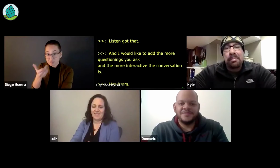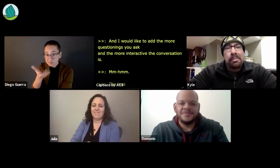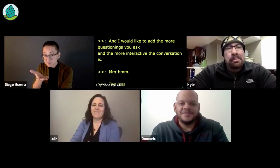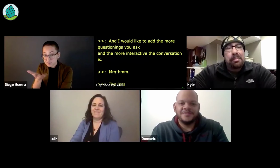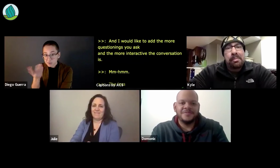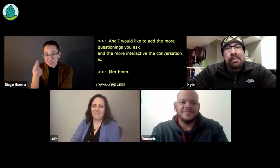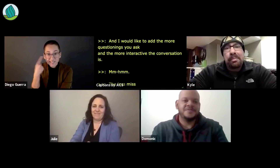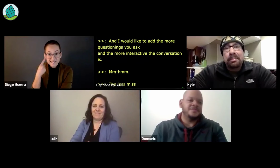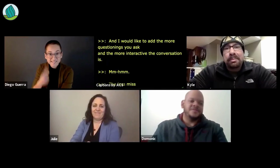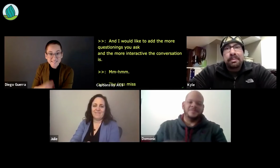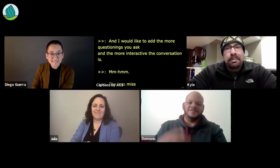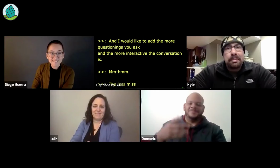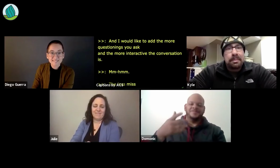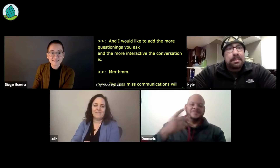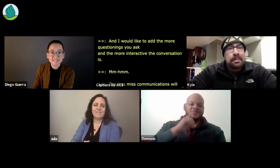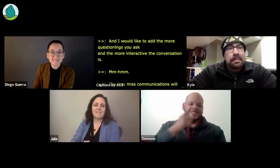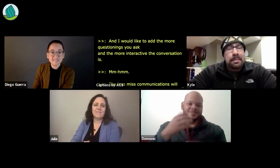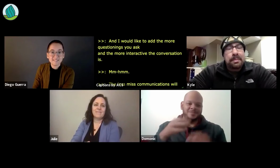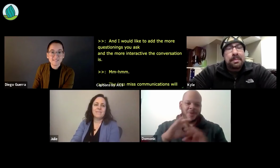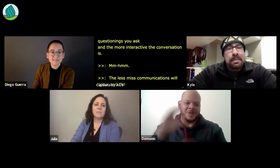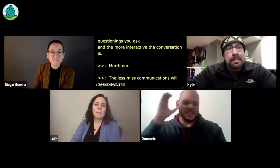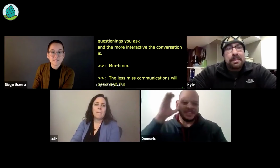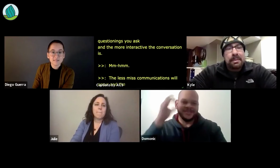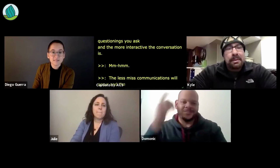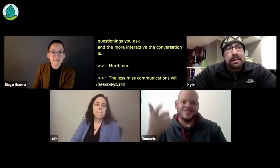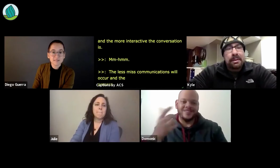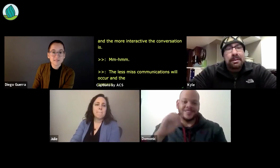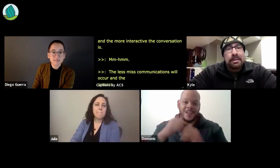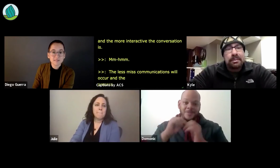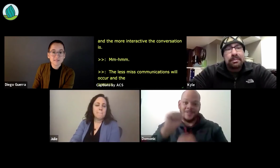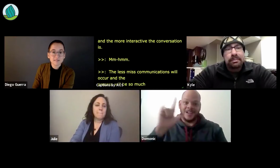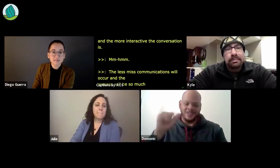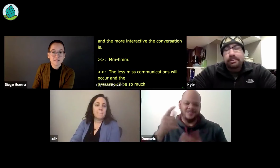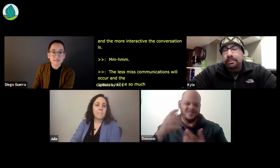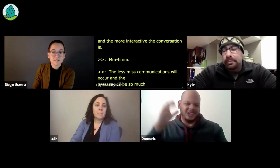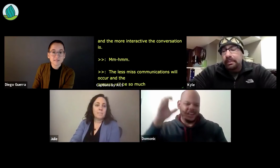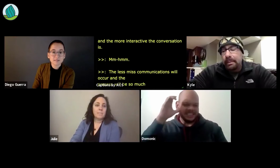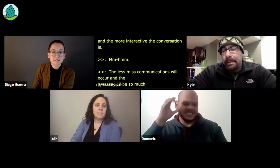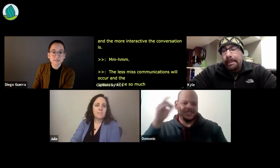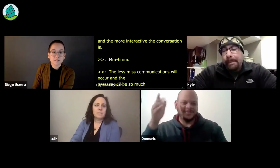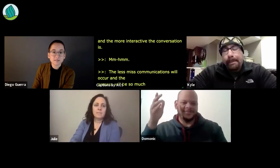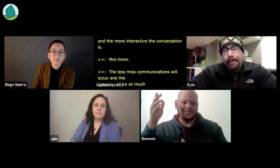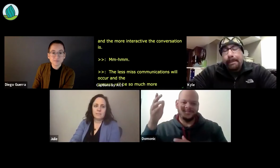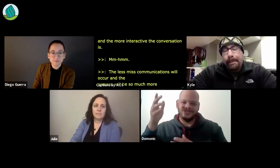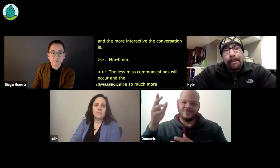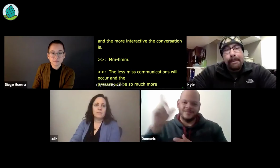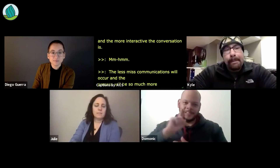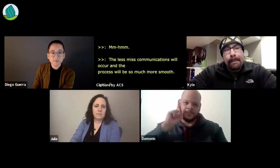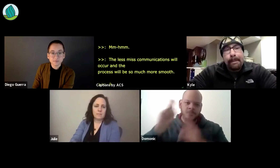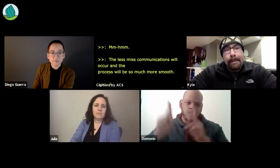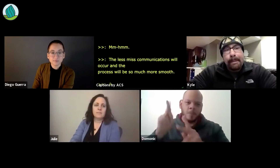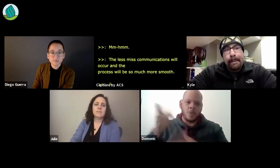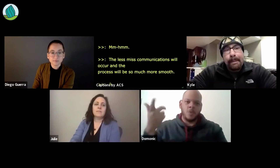Dominic? This is Dominic. Again, it's important to listen. Ask and listen. Ask the deaf community.